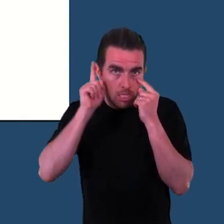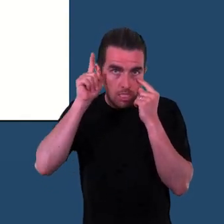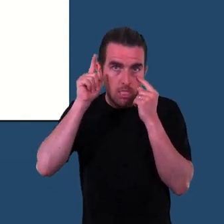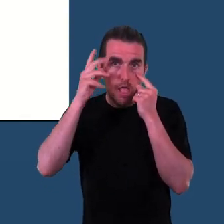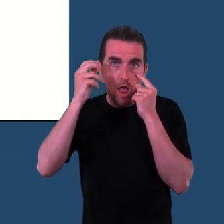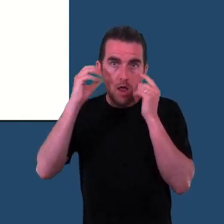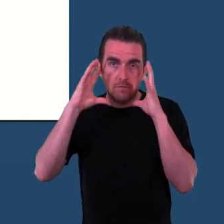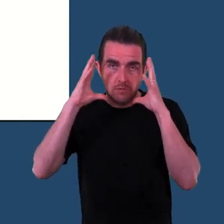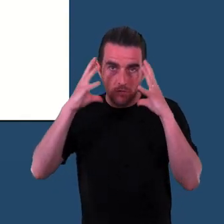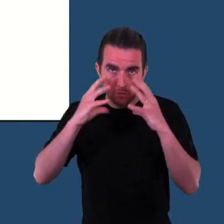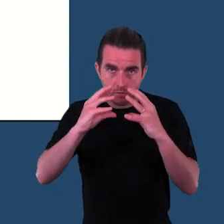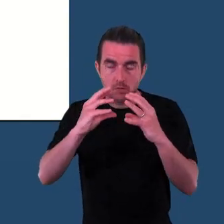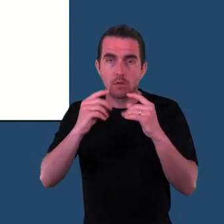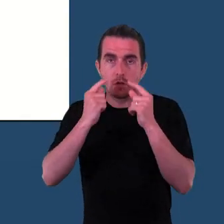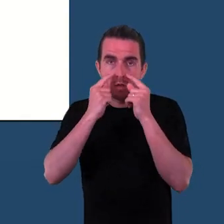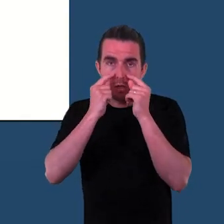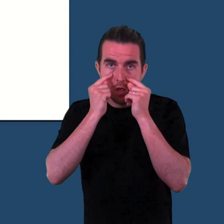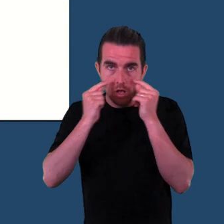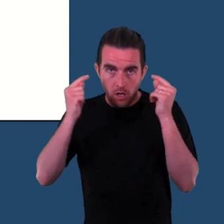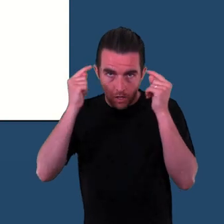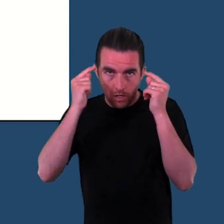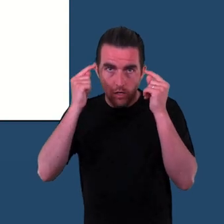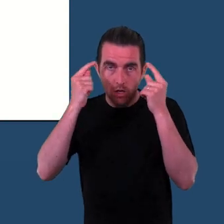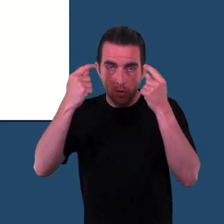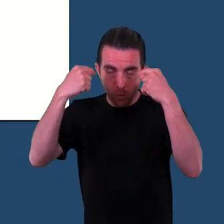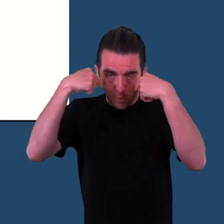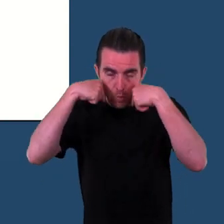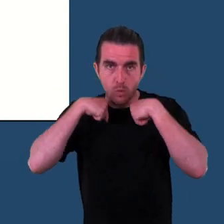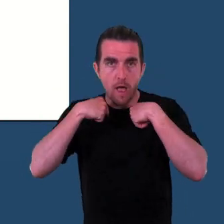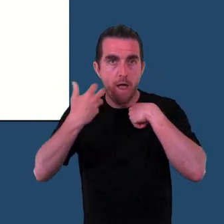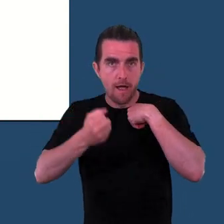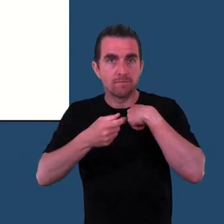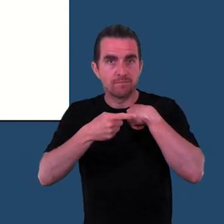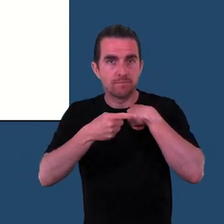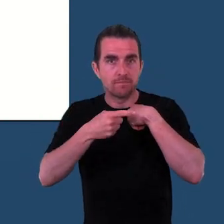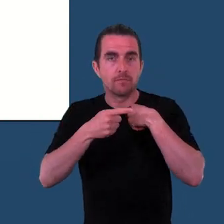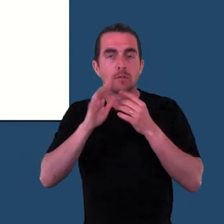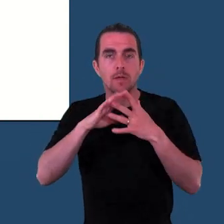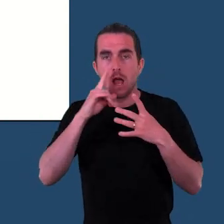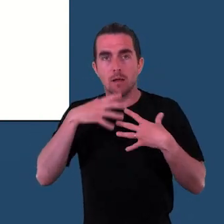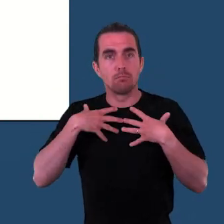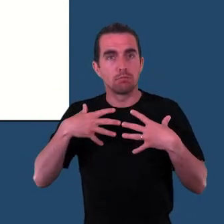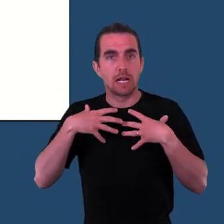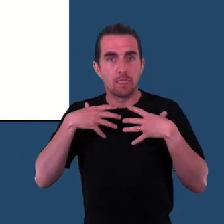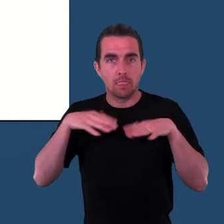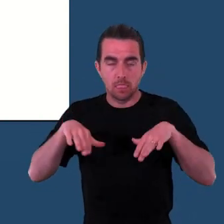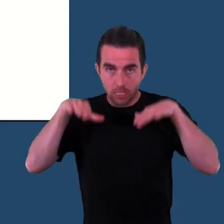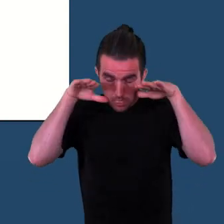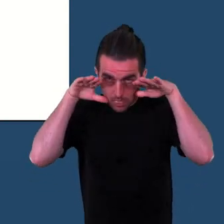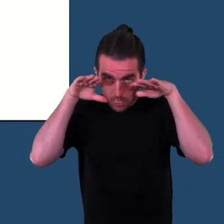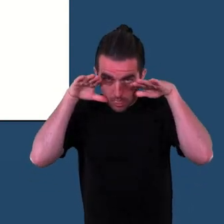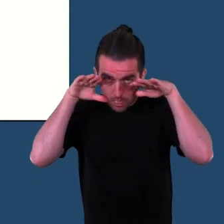or the palate, that connects the nostril all the way to the throat, and it allows them to continue to breathe